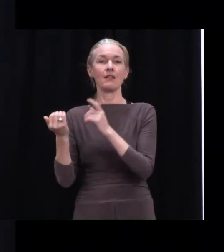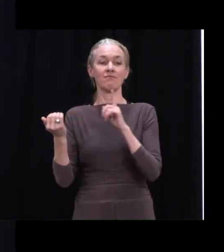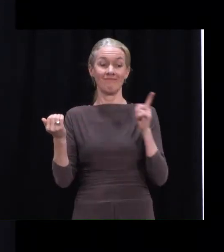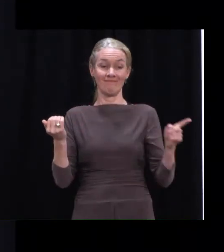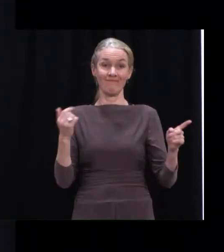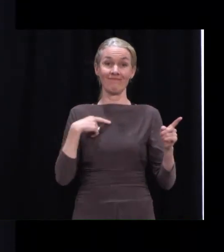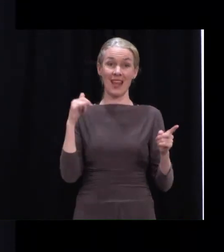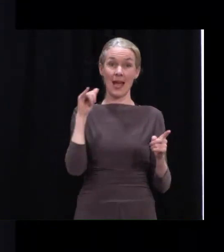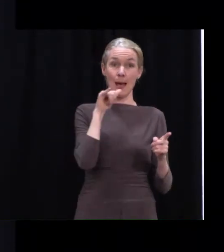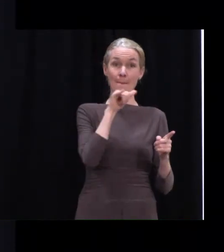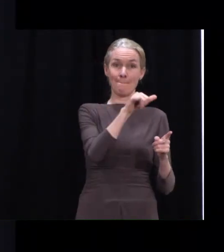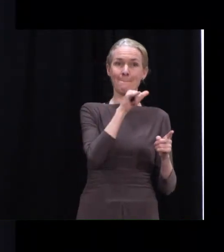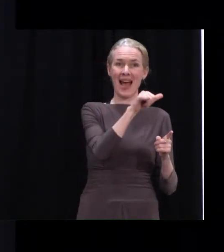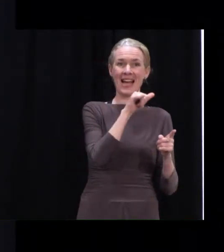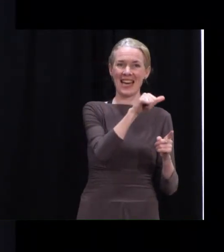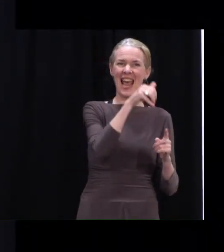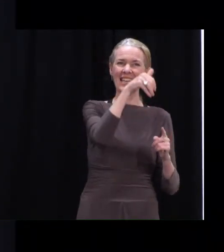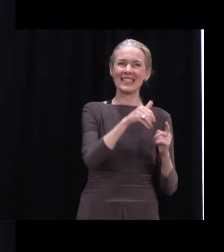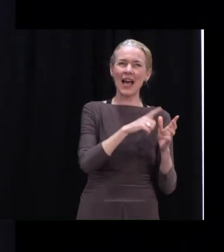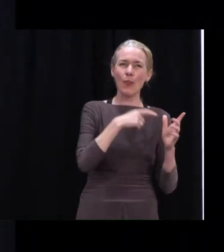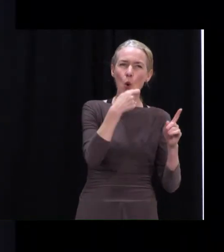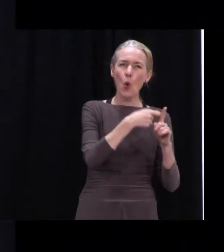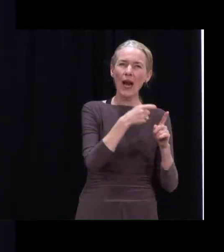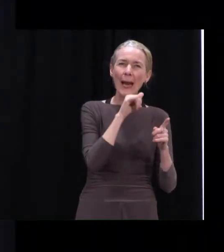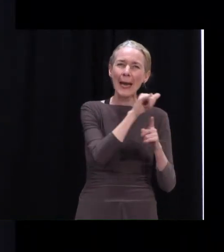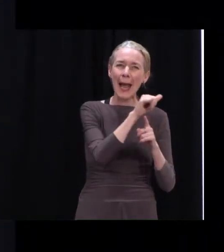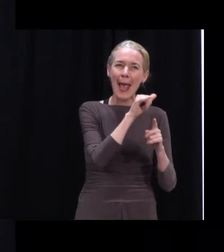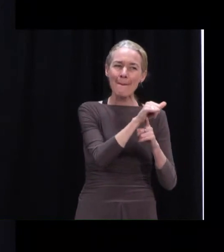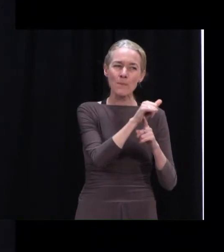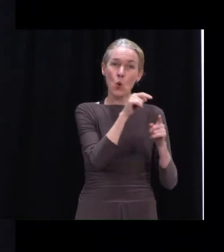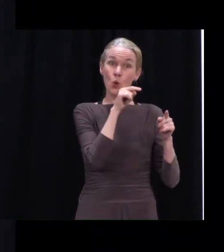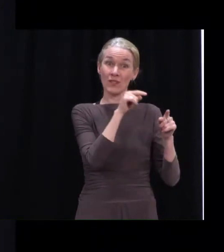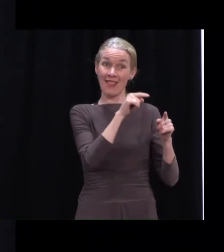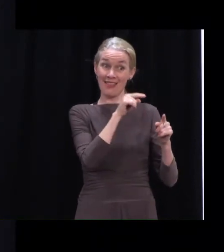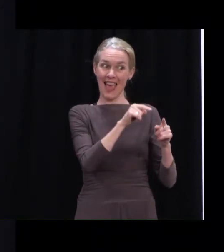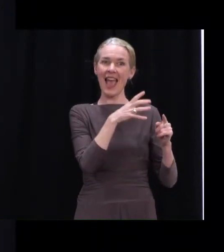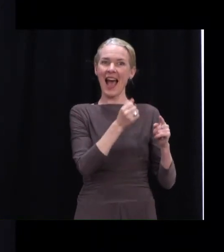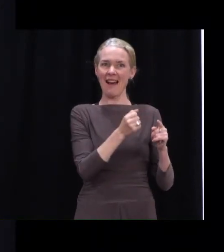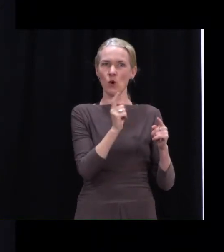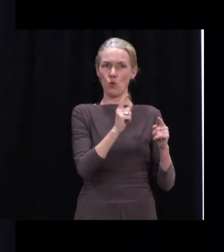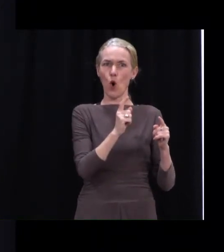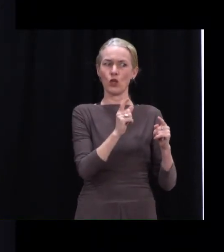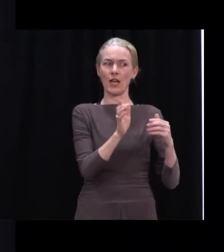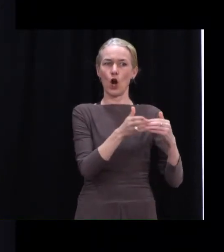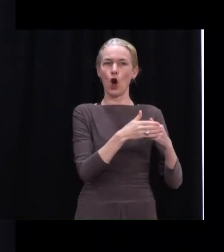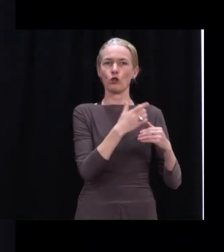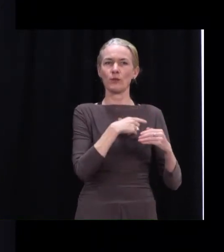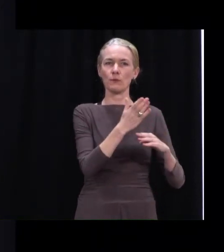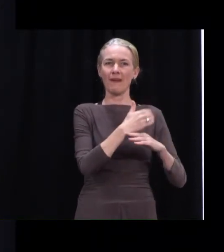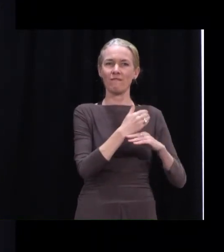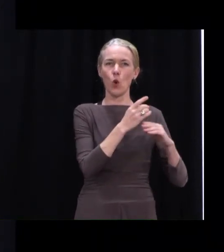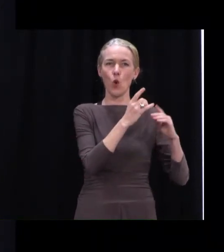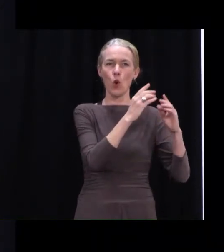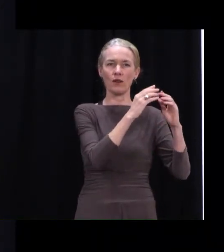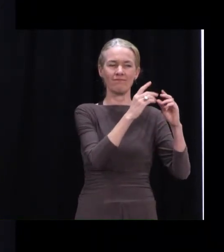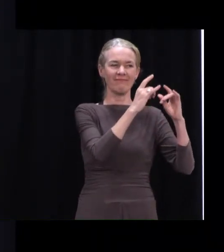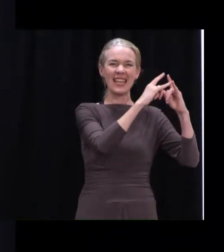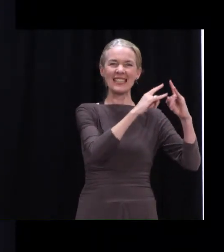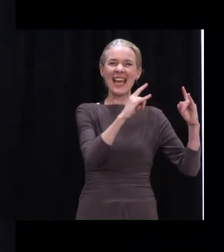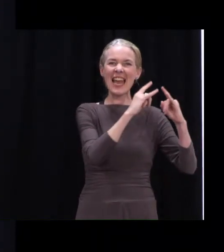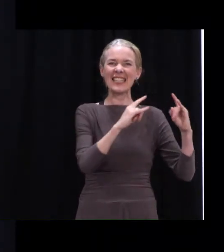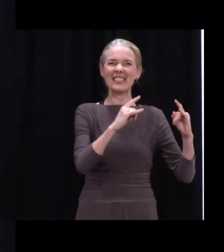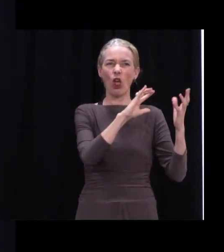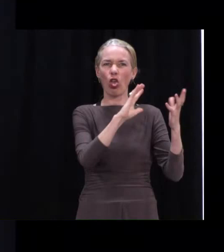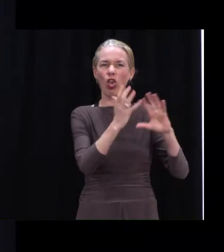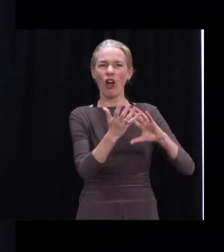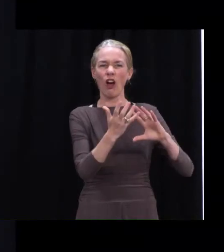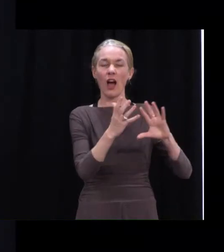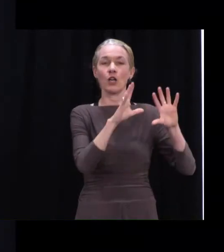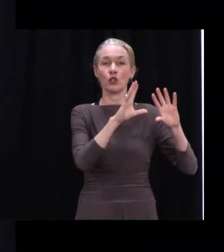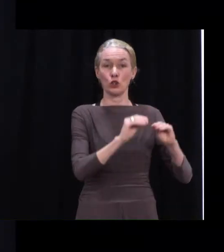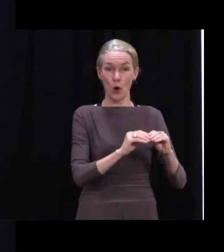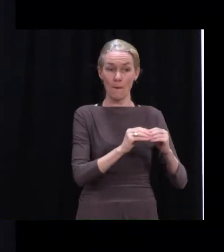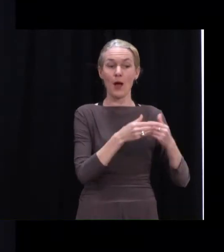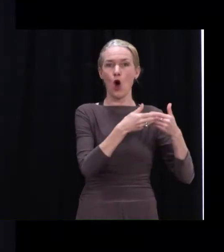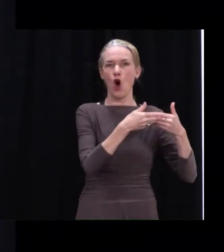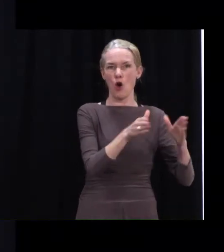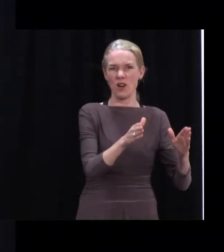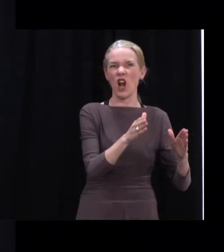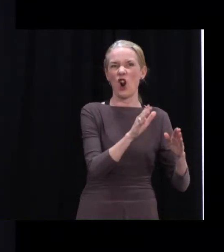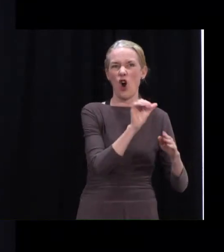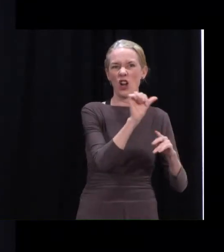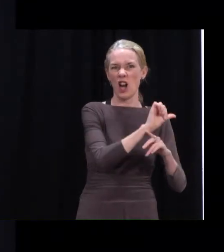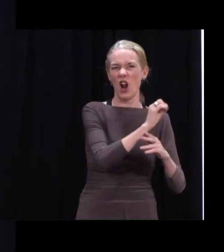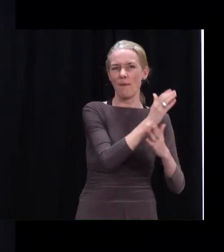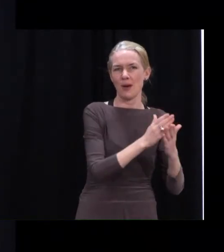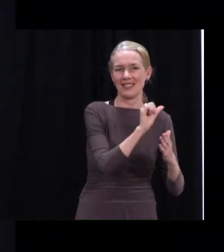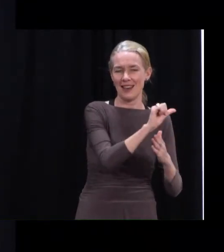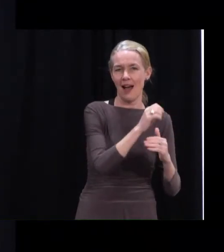temporarily due to the impact